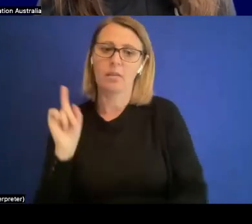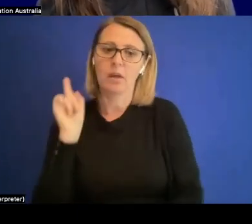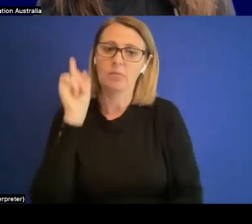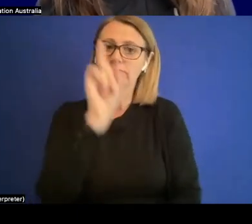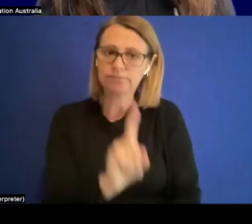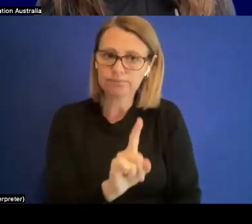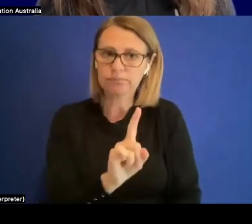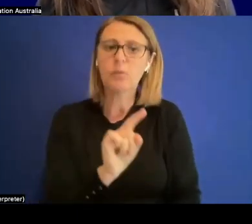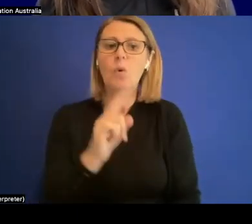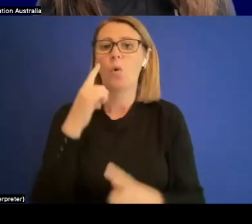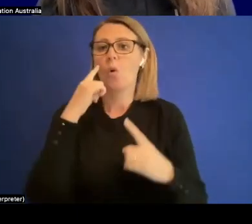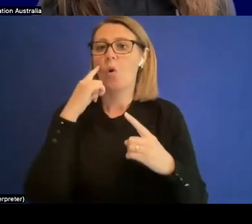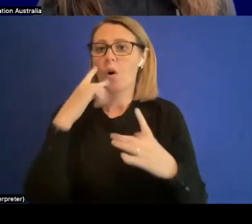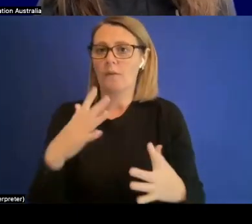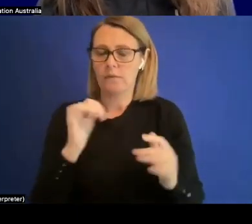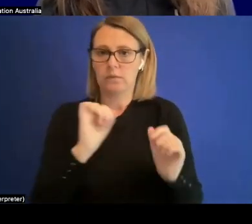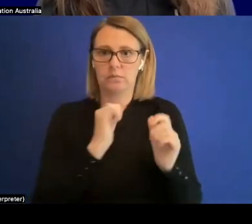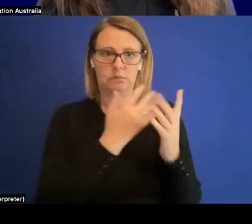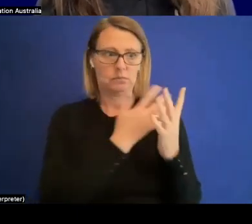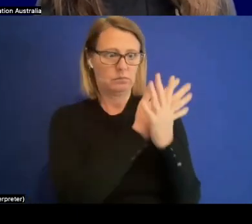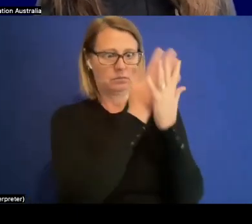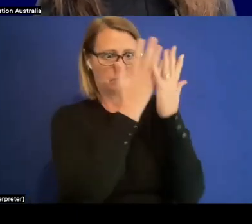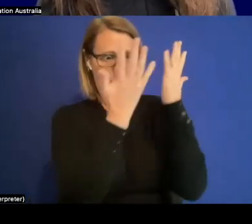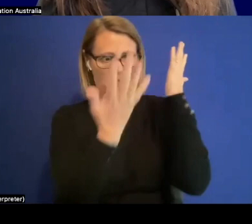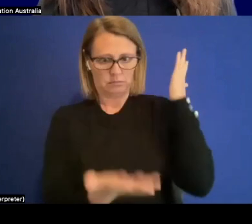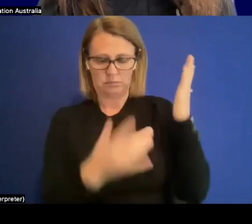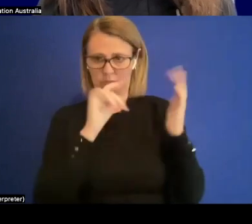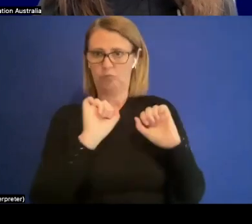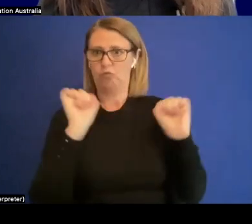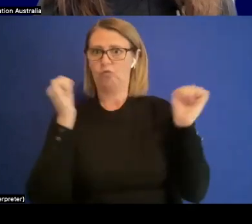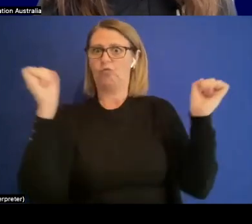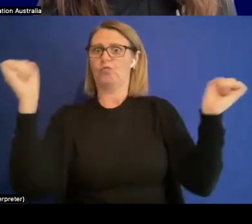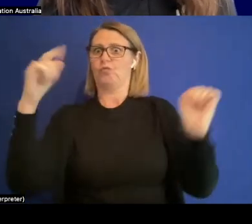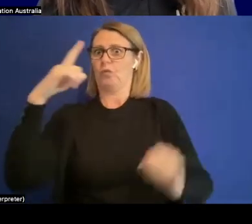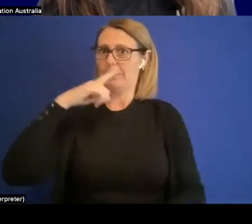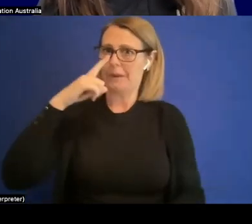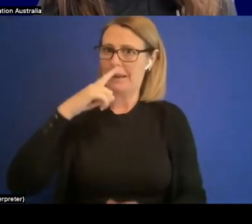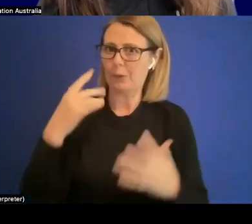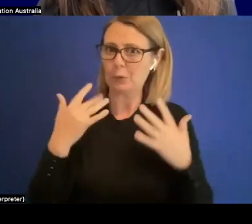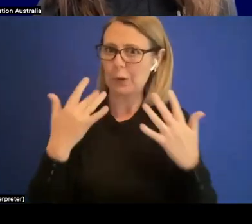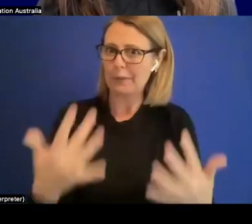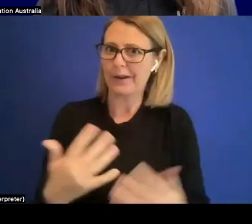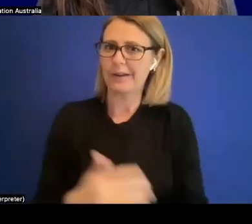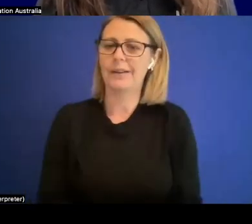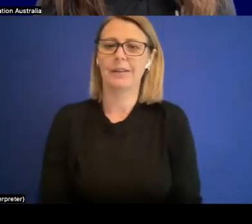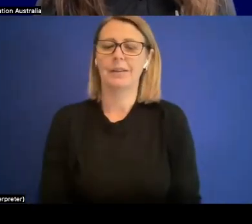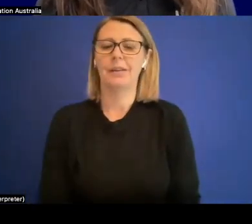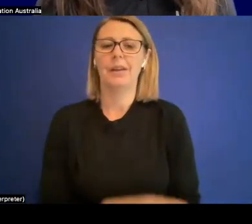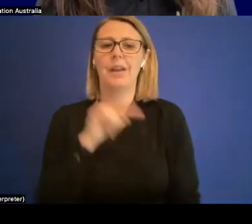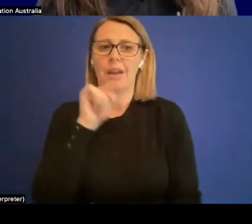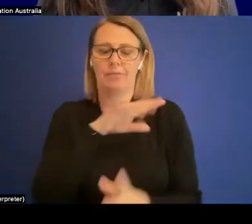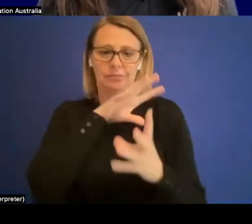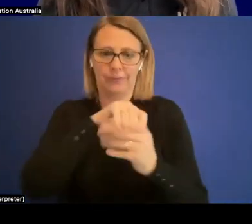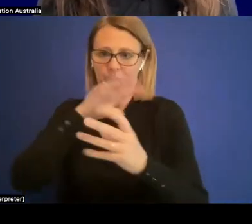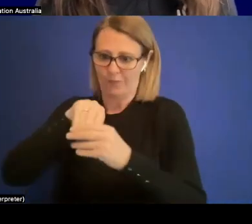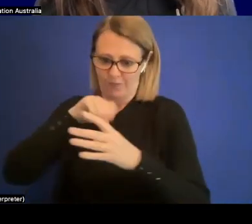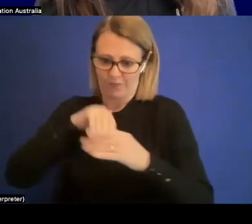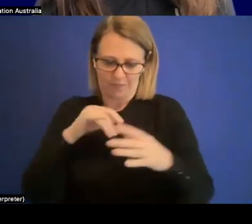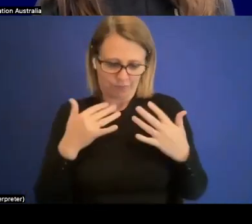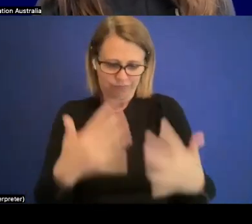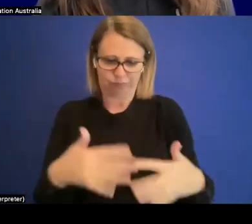often blown away by the number of people who attend the meeting and contribute to it.